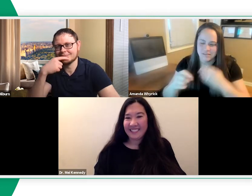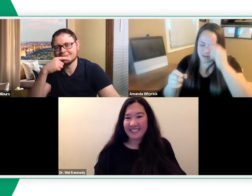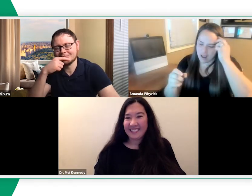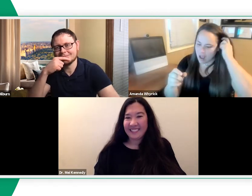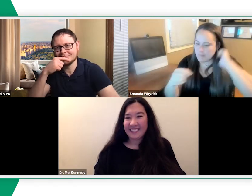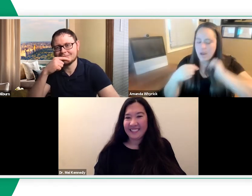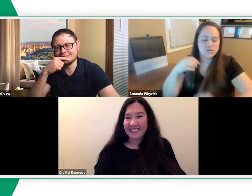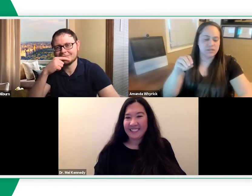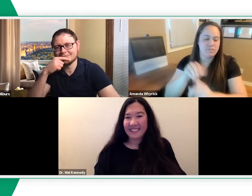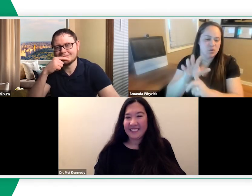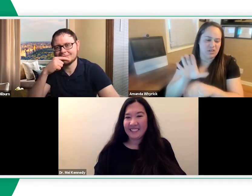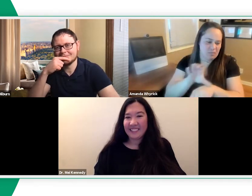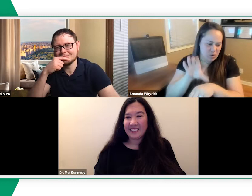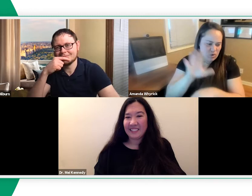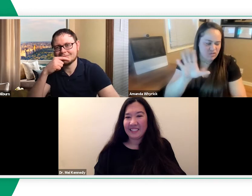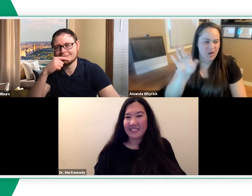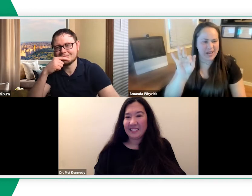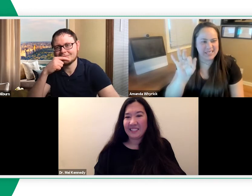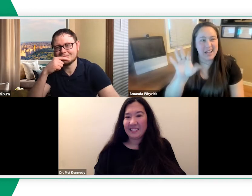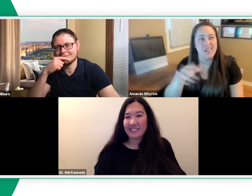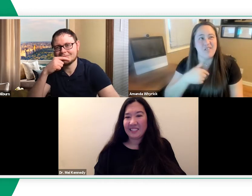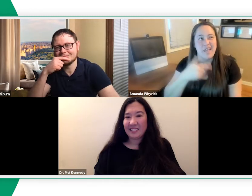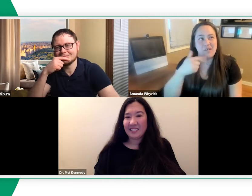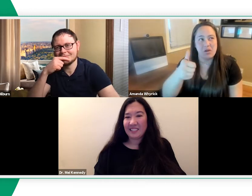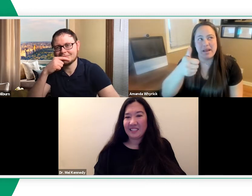box. I was exposed to computers around 1995. I